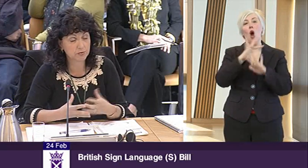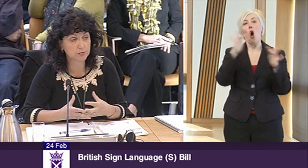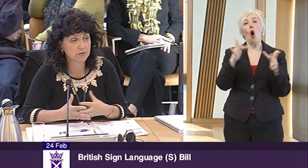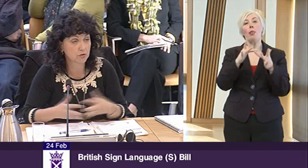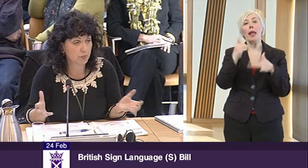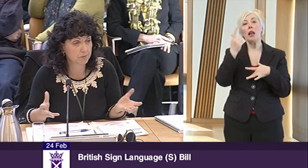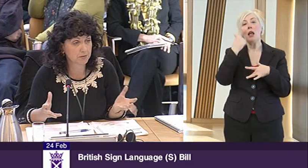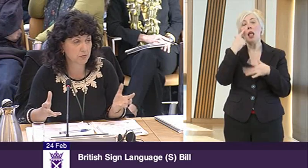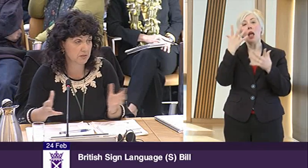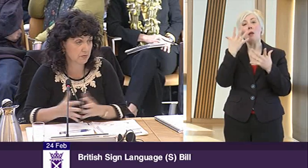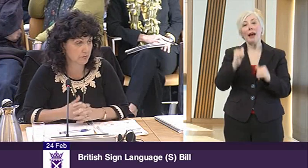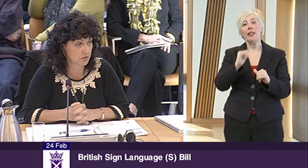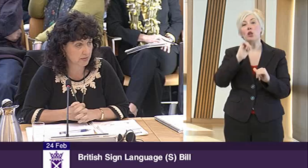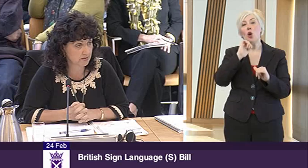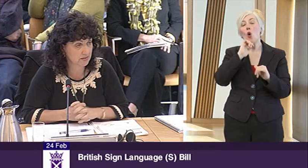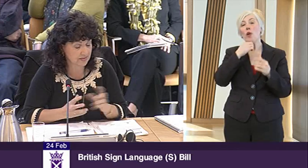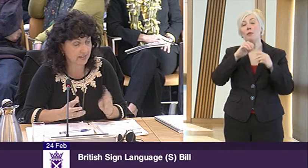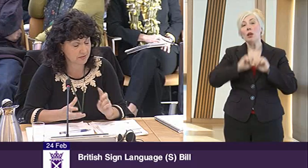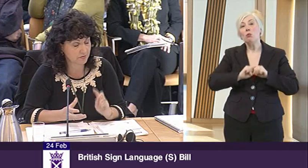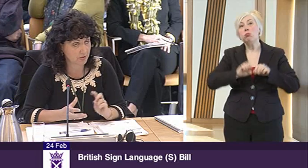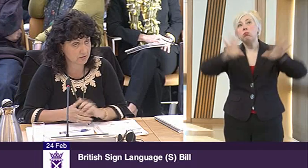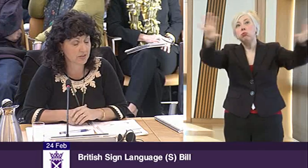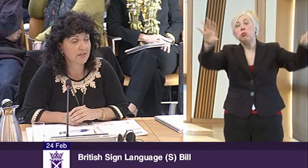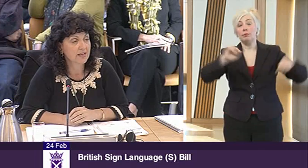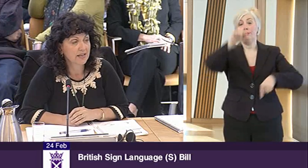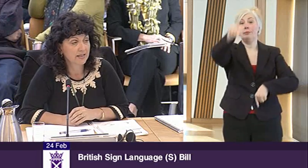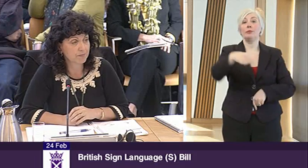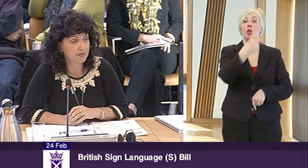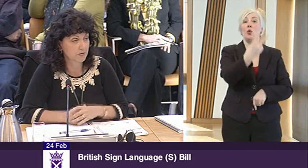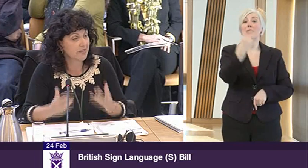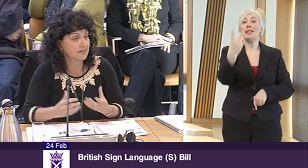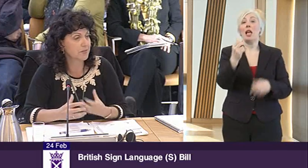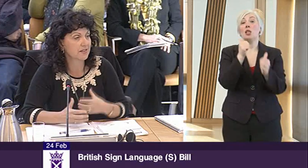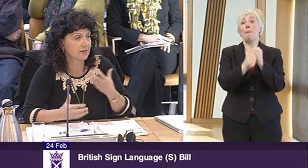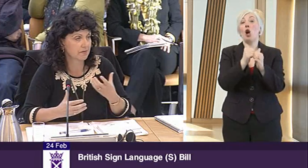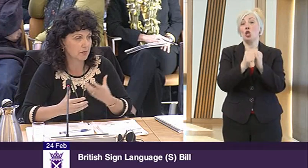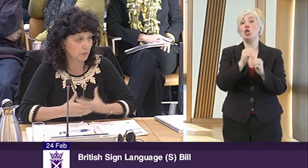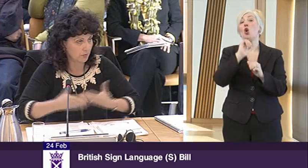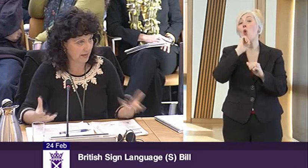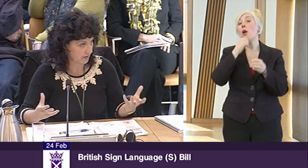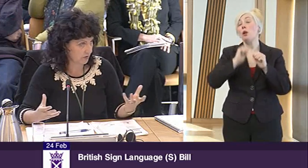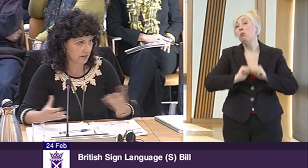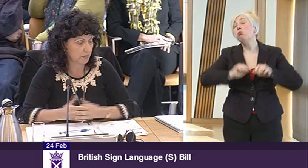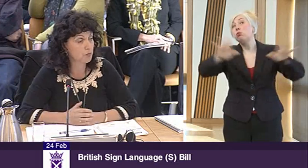It is being rolled out to all public bodies from 22 March. That is something that will